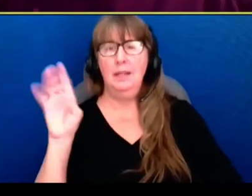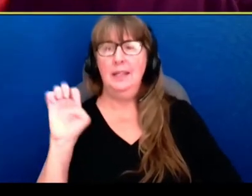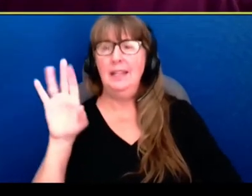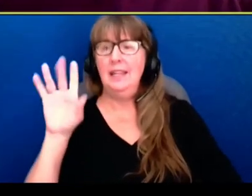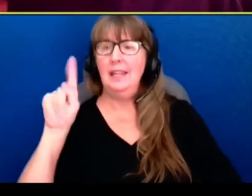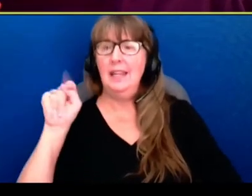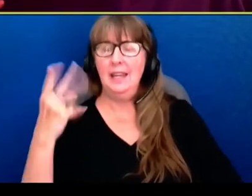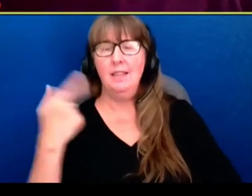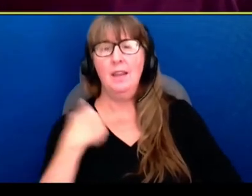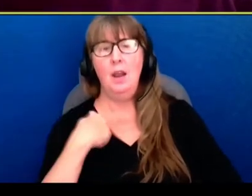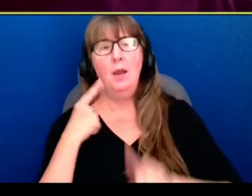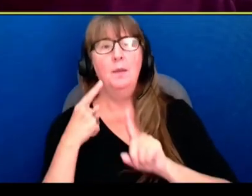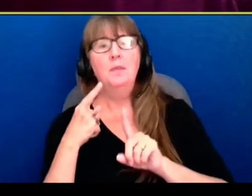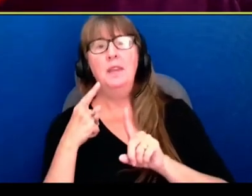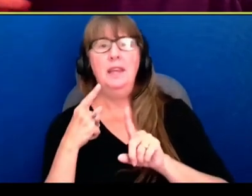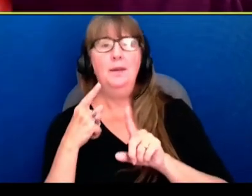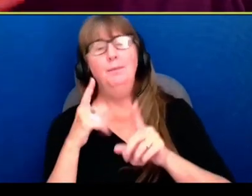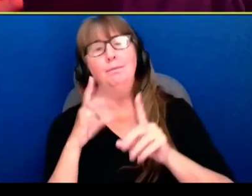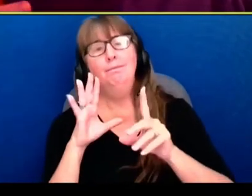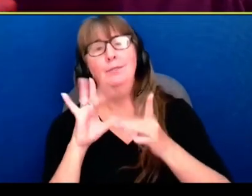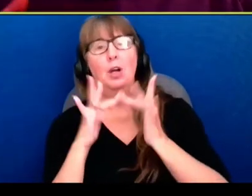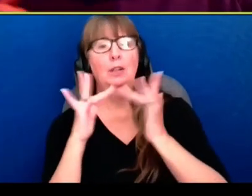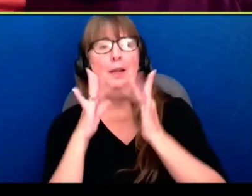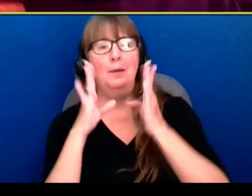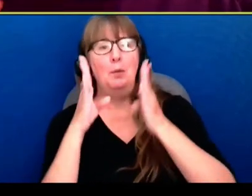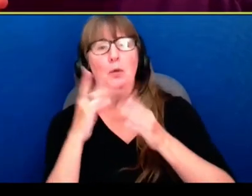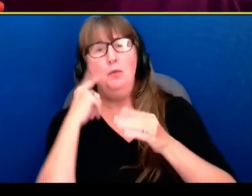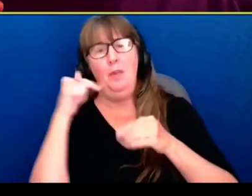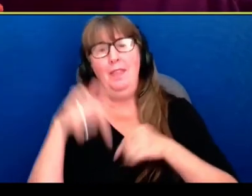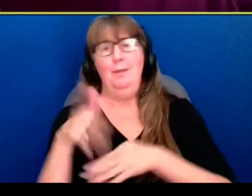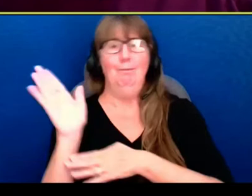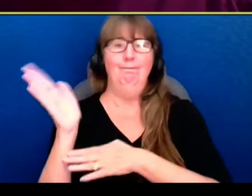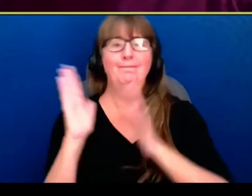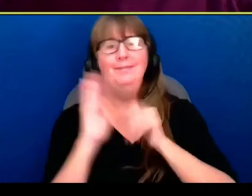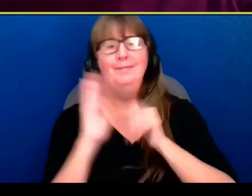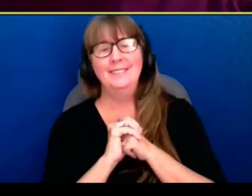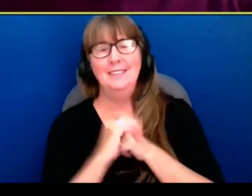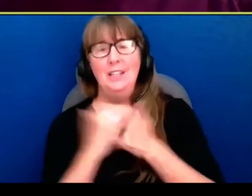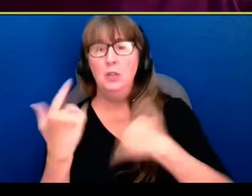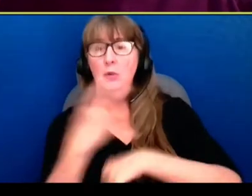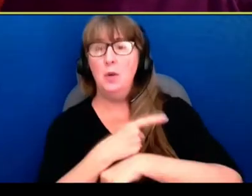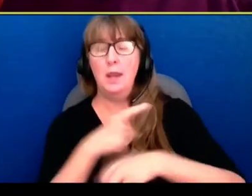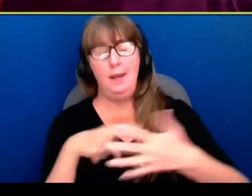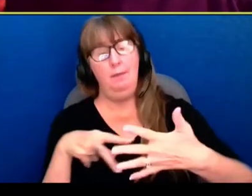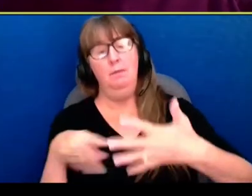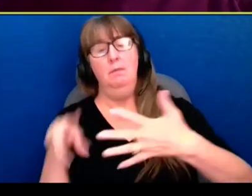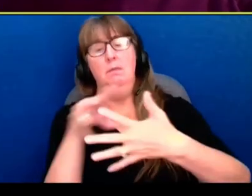Today, we're on our third webinar, the first two of course dealt with the first two principles,